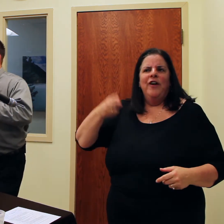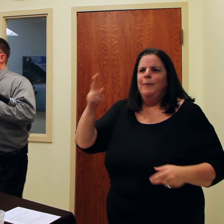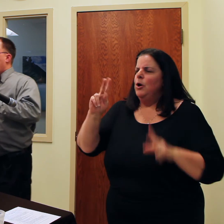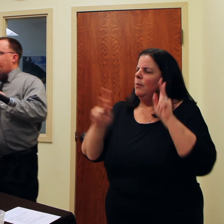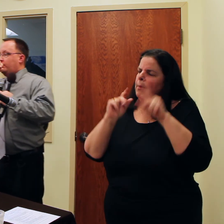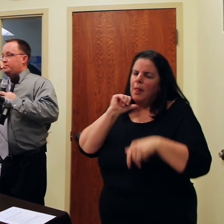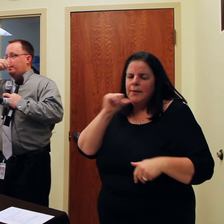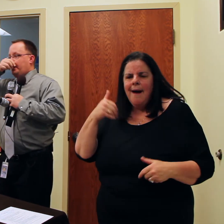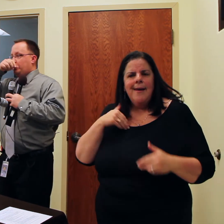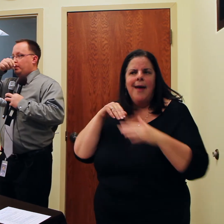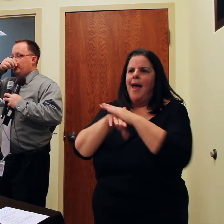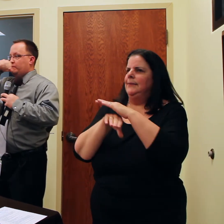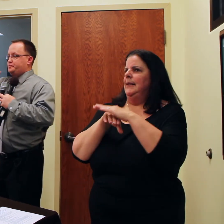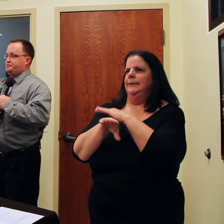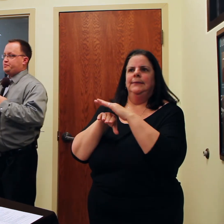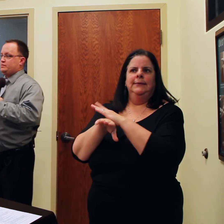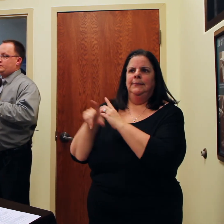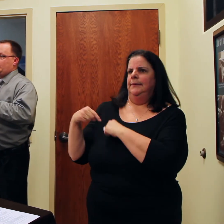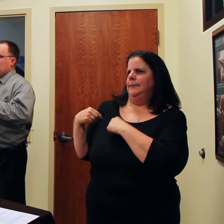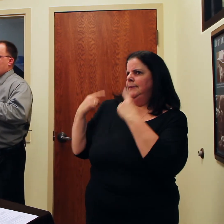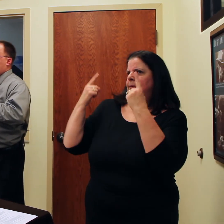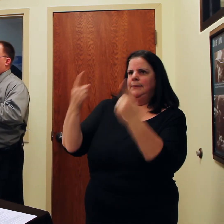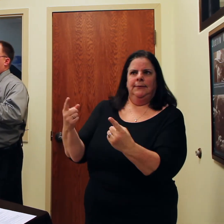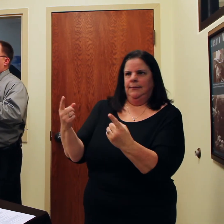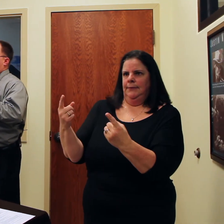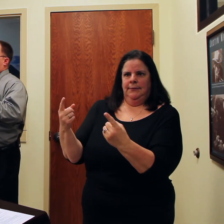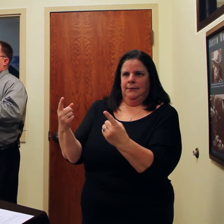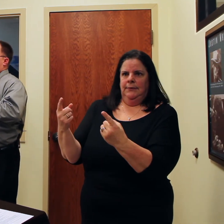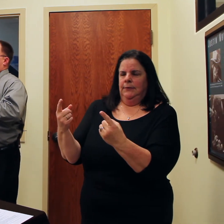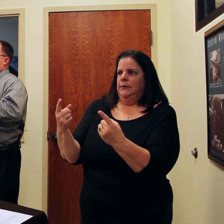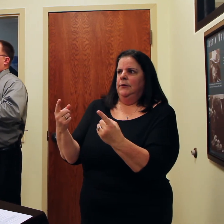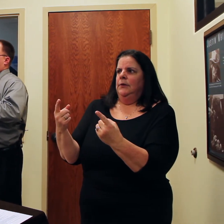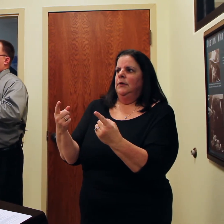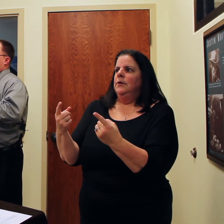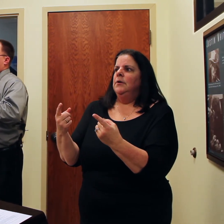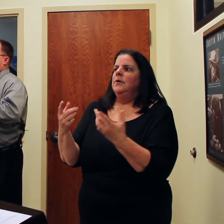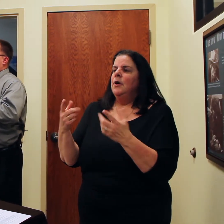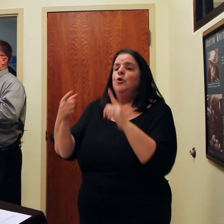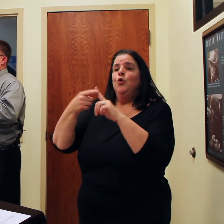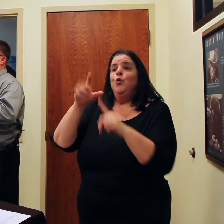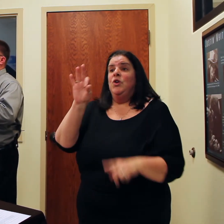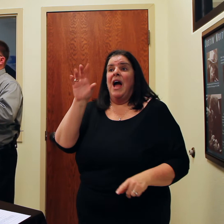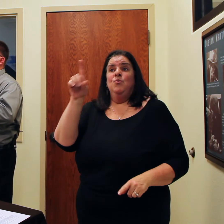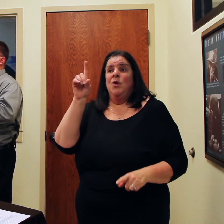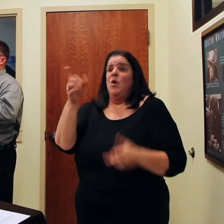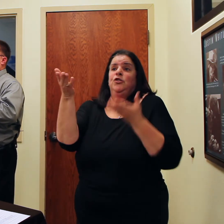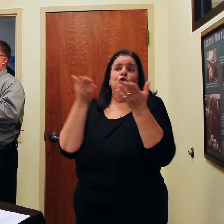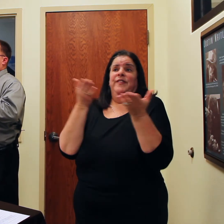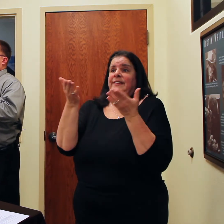have not had access to 911 services ever.